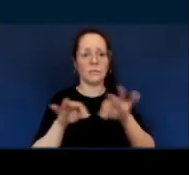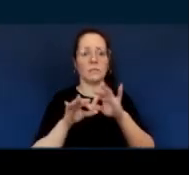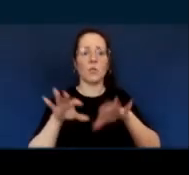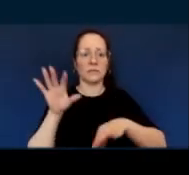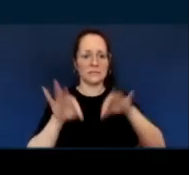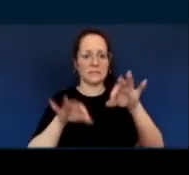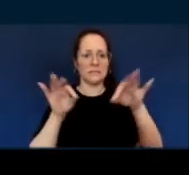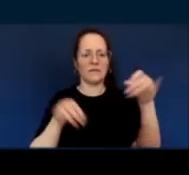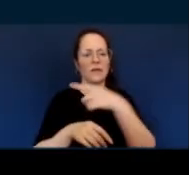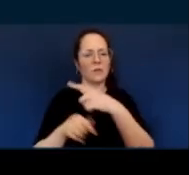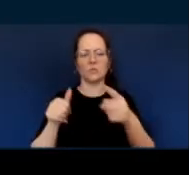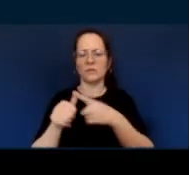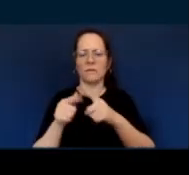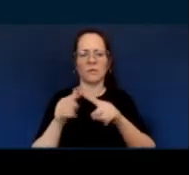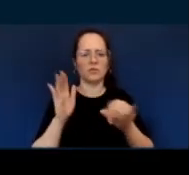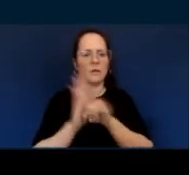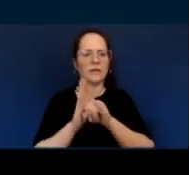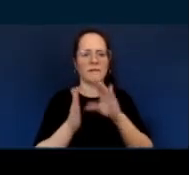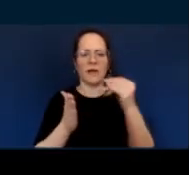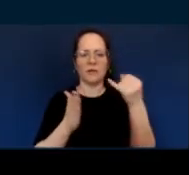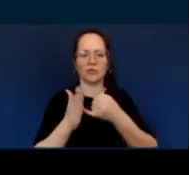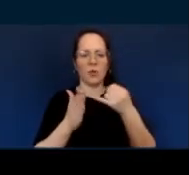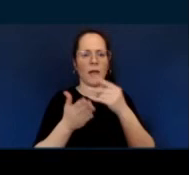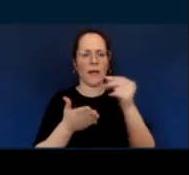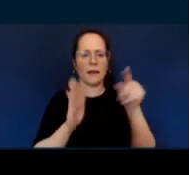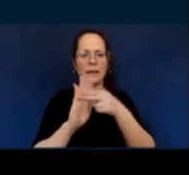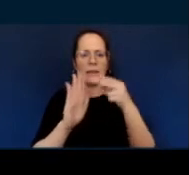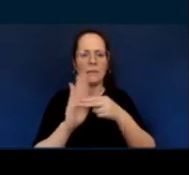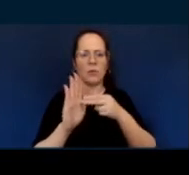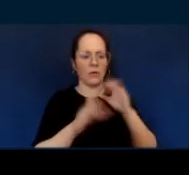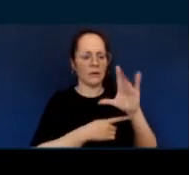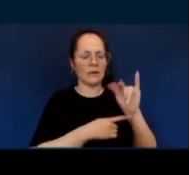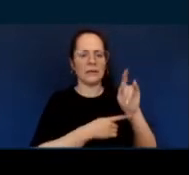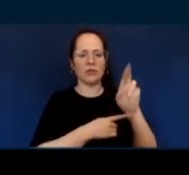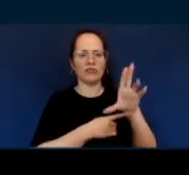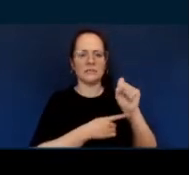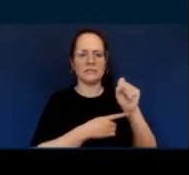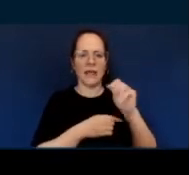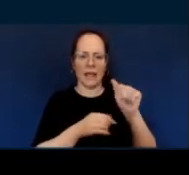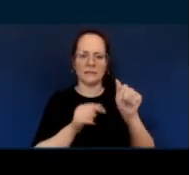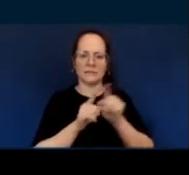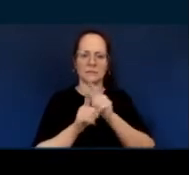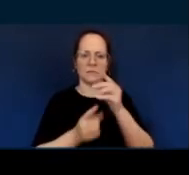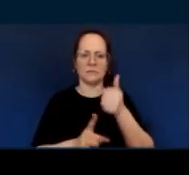FIRST TO IDENTIFY, DRAW AND LABEL THE KLITORIS, YOU CAN SEE HIS ART RIFTRY WAS NOWHERE ON